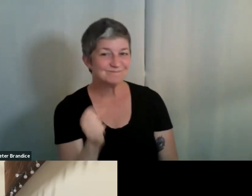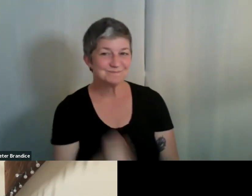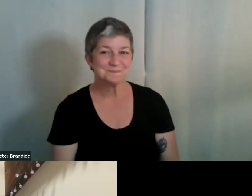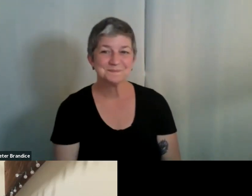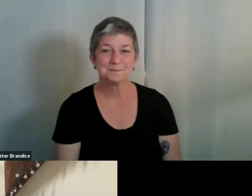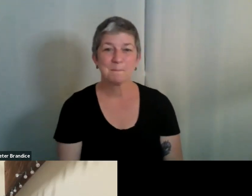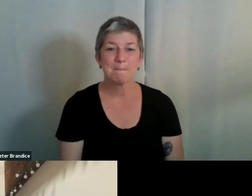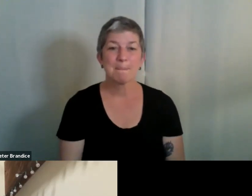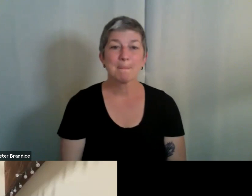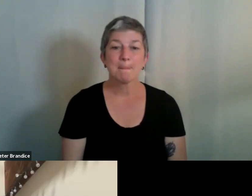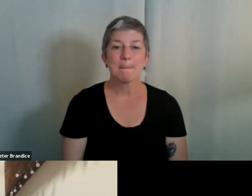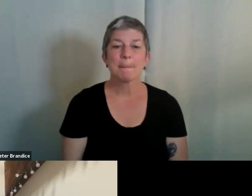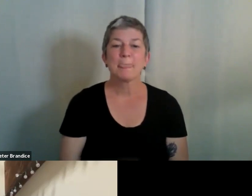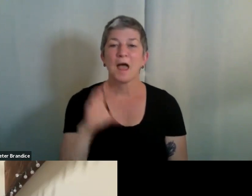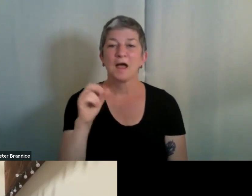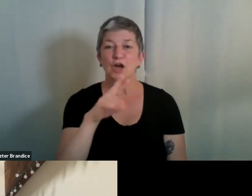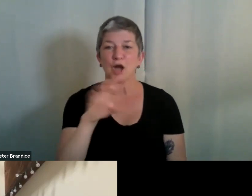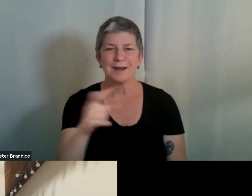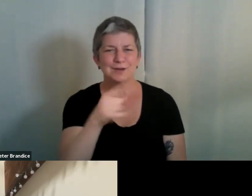Connie Vandarakis: Stacy, you talk about the disconnect with